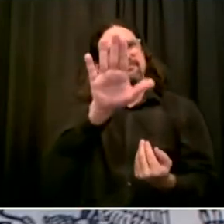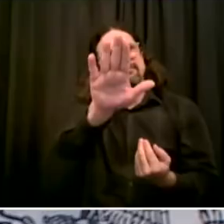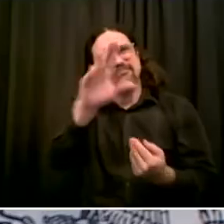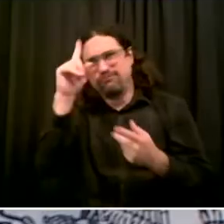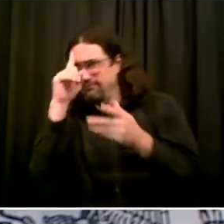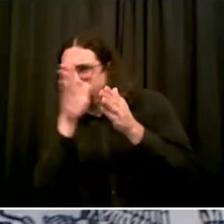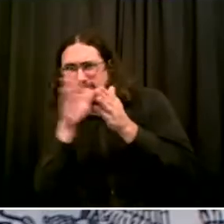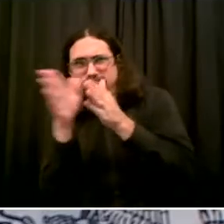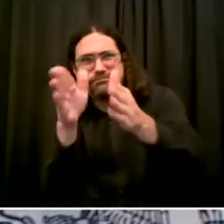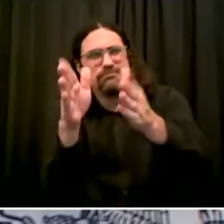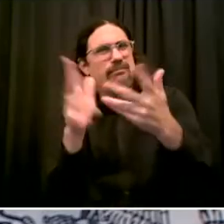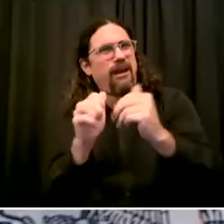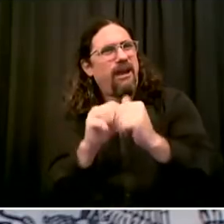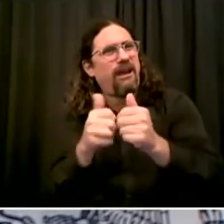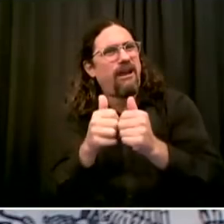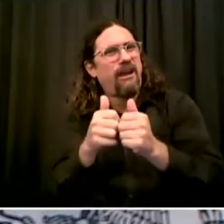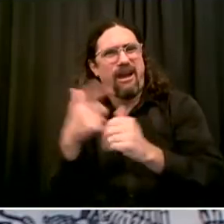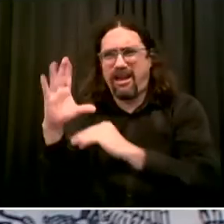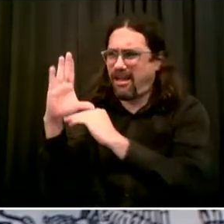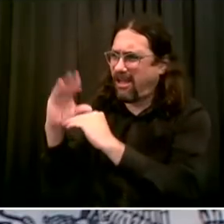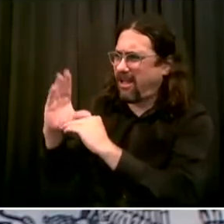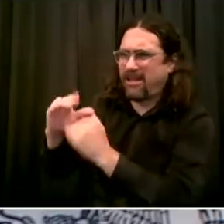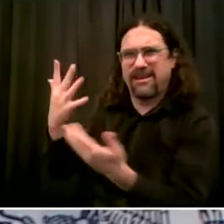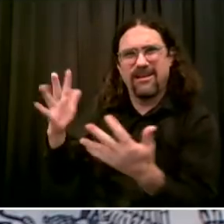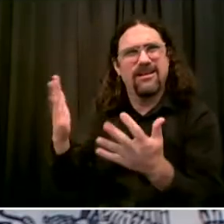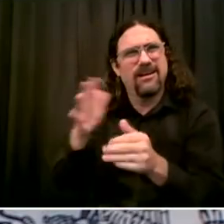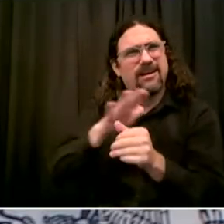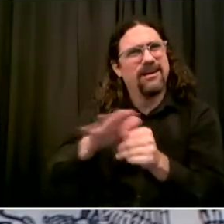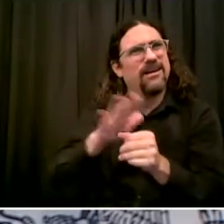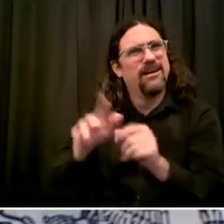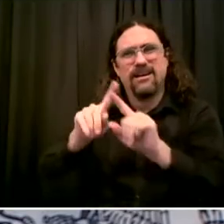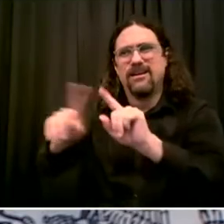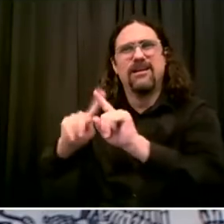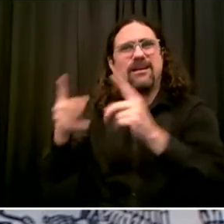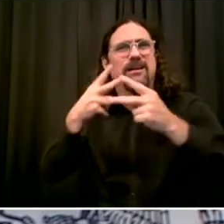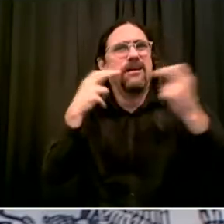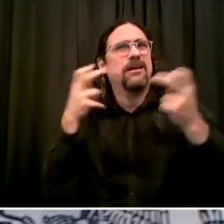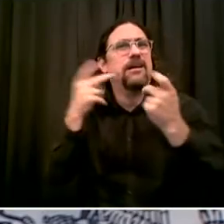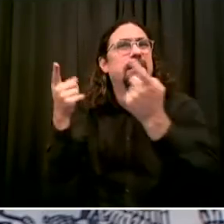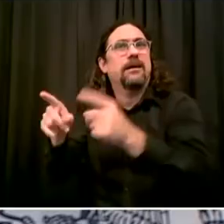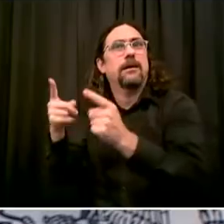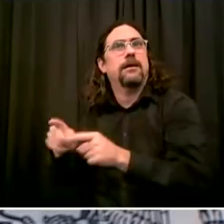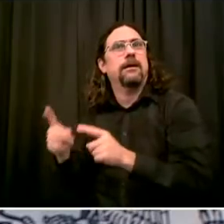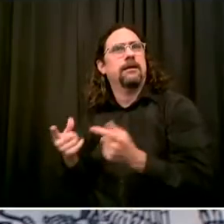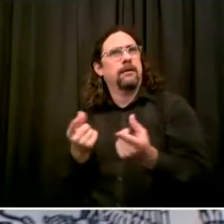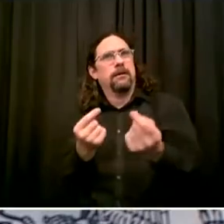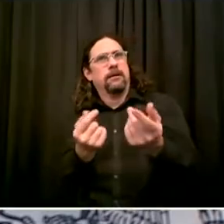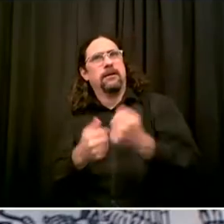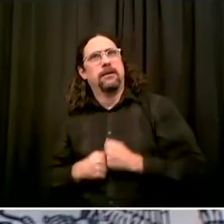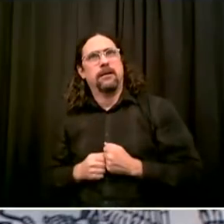YESTERDAY. BECAUSE OF THE REDEPLOYMENT OF OFFICERS TO THE